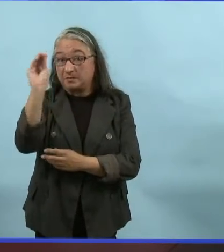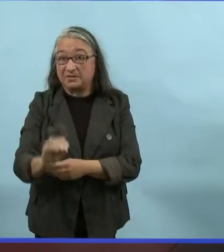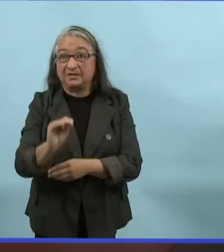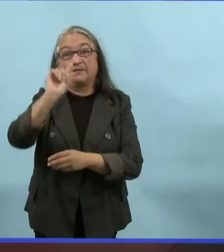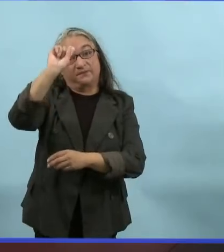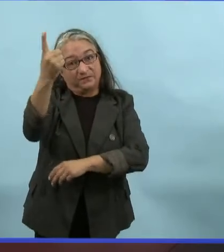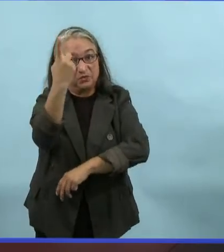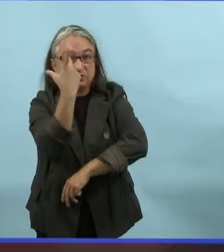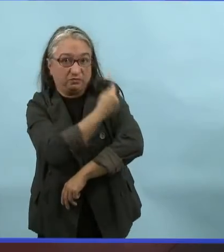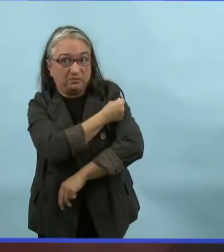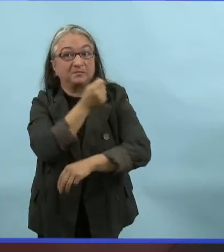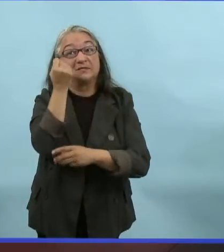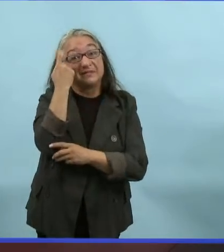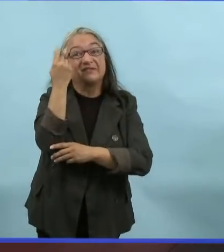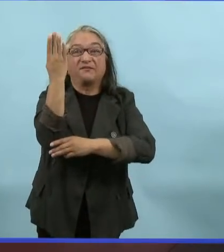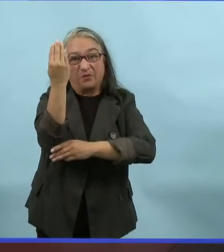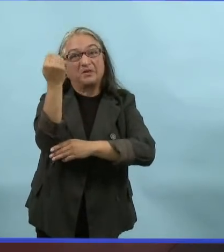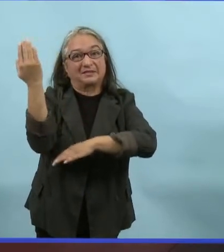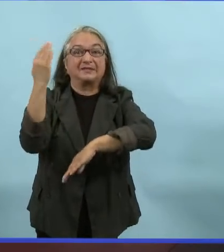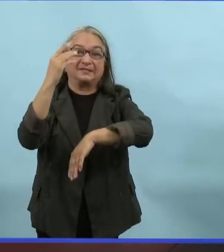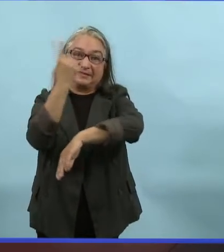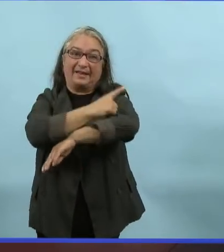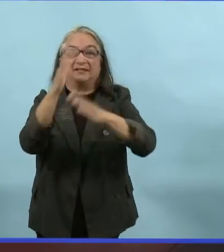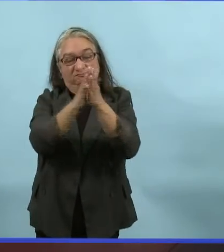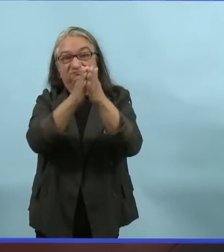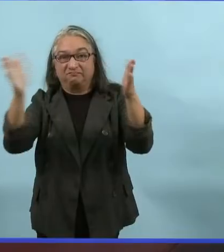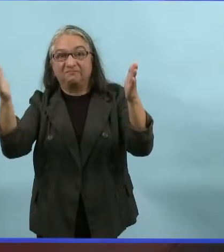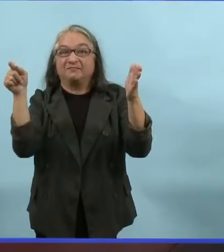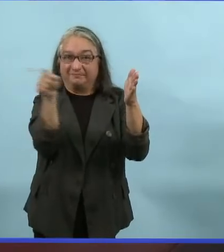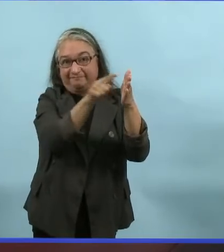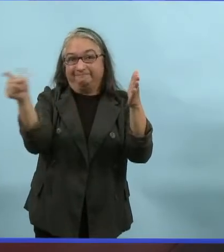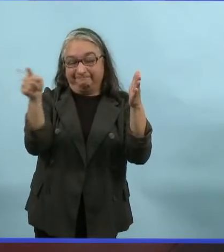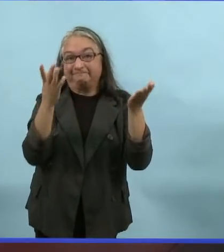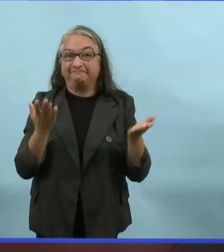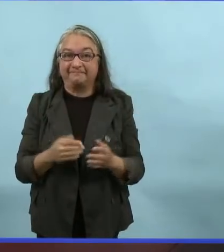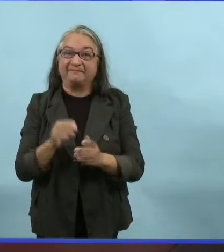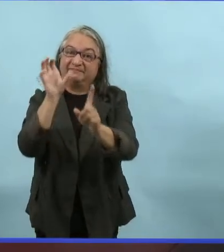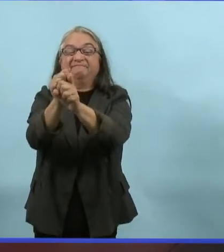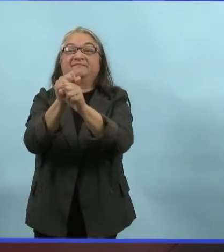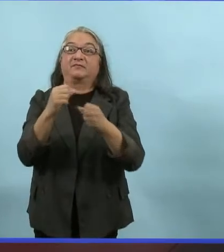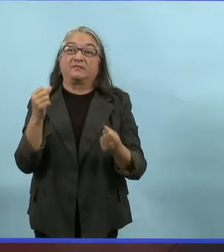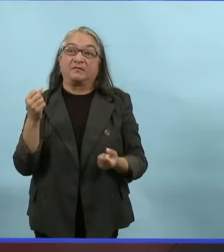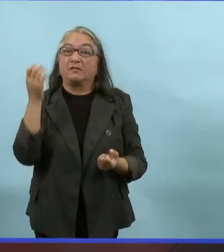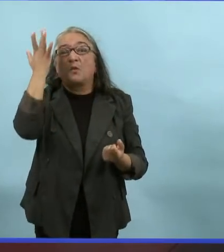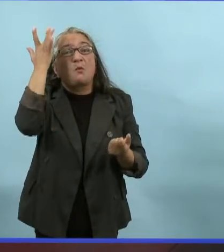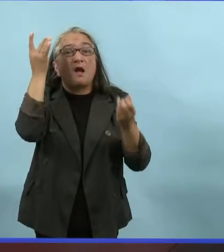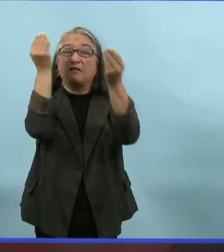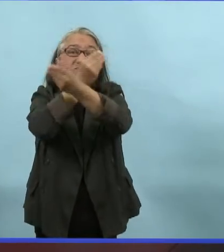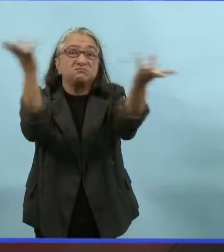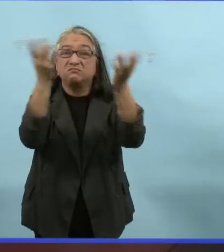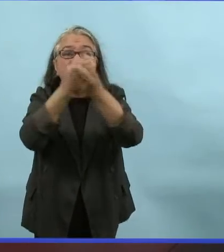up to blame or to to shame anyone or to blame anyone for the reason of their illness we're here